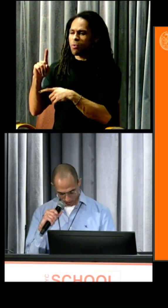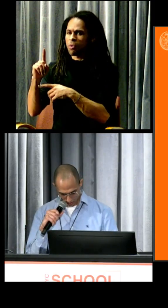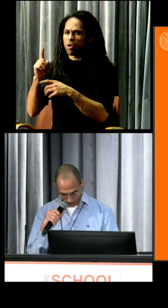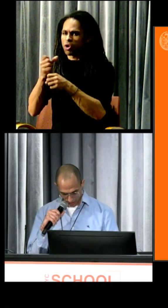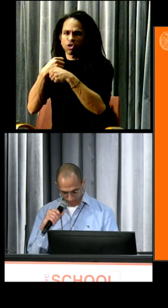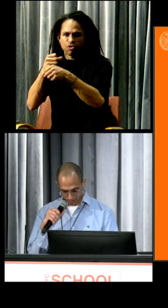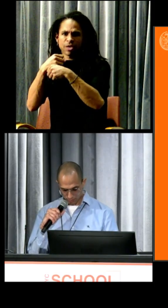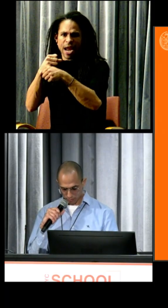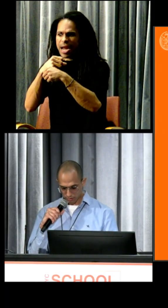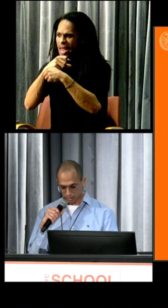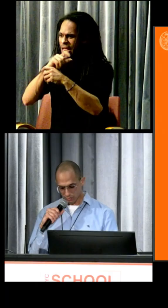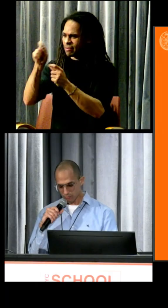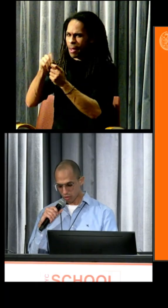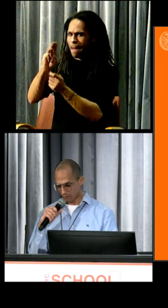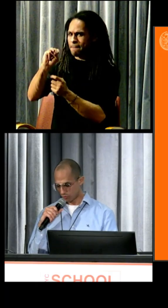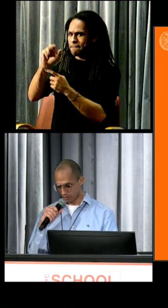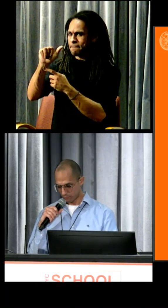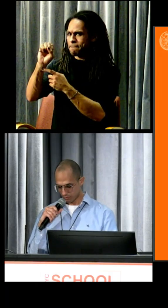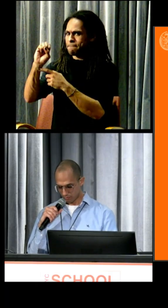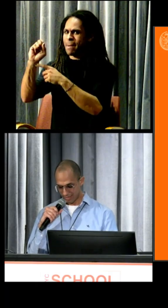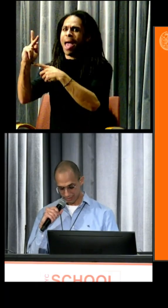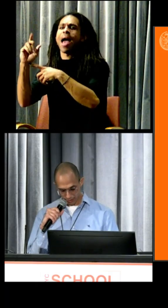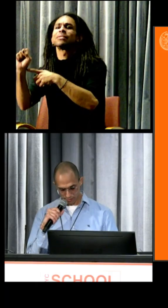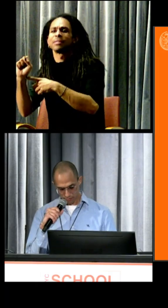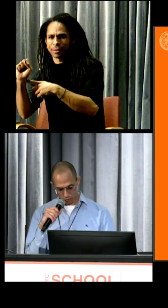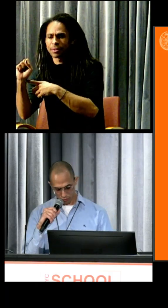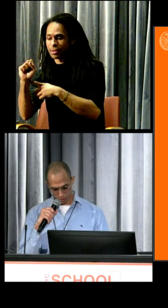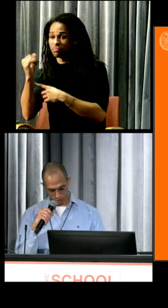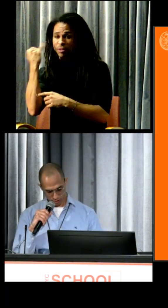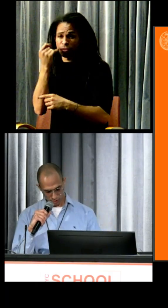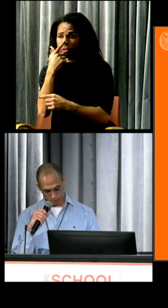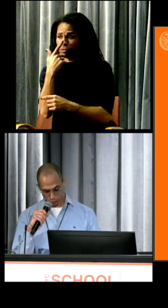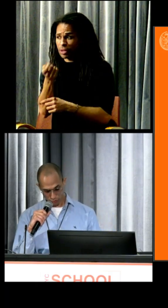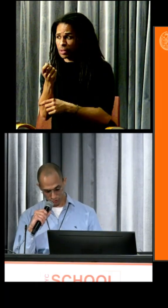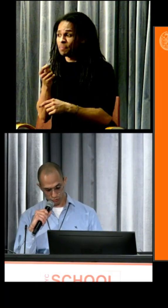And that's unique to like the overall profile of traffic in this neighborhood.